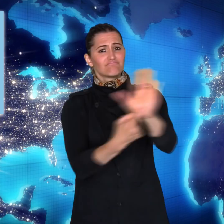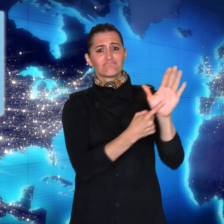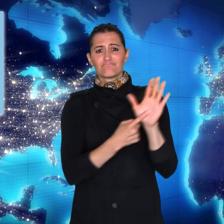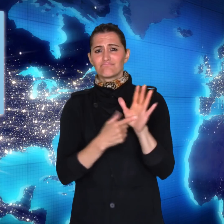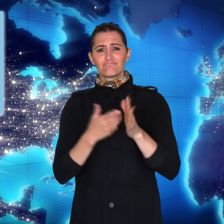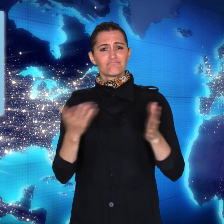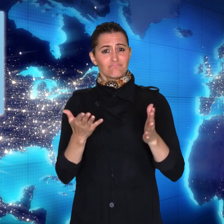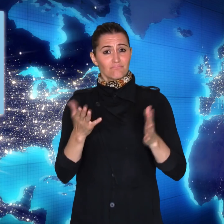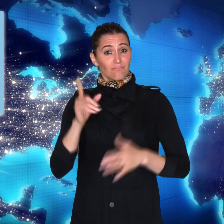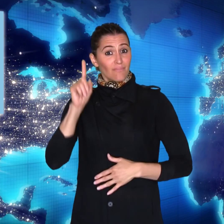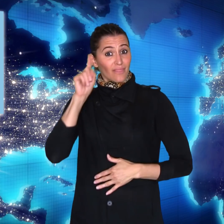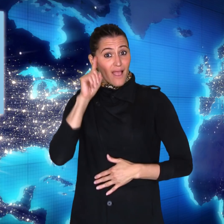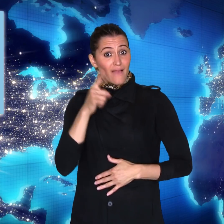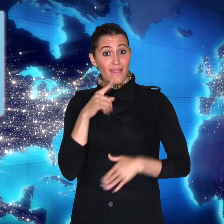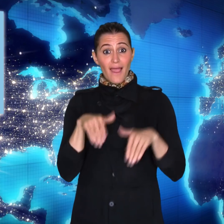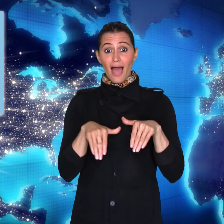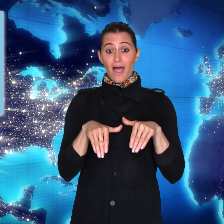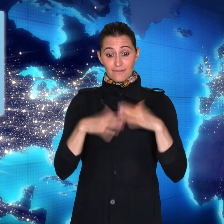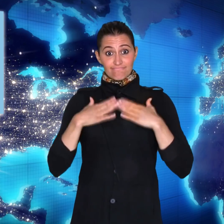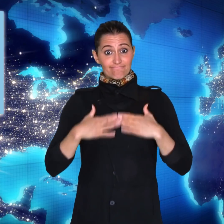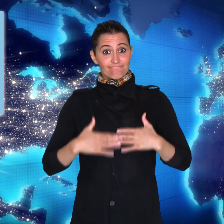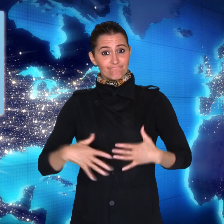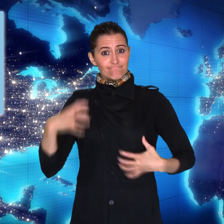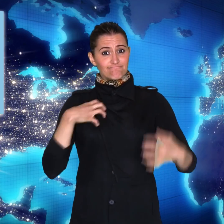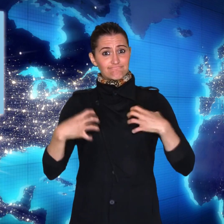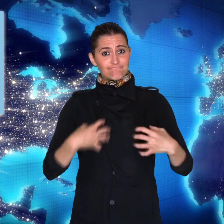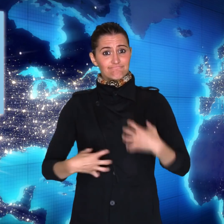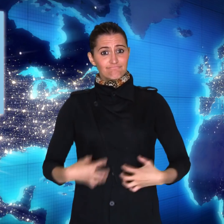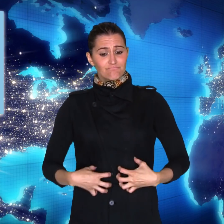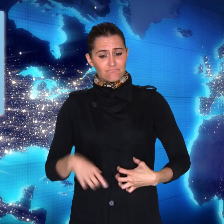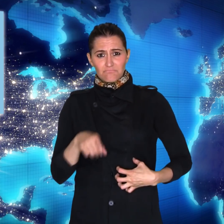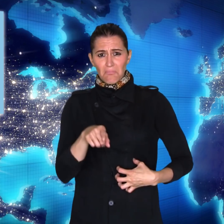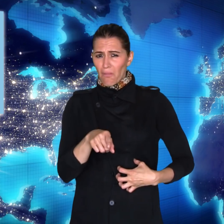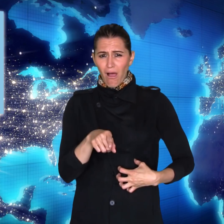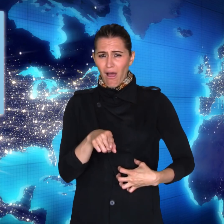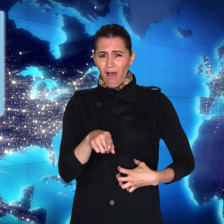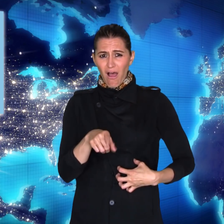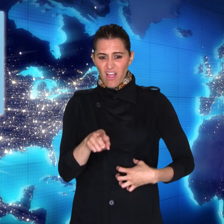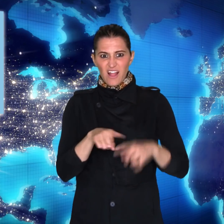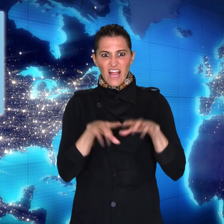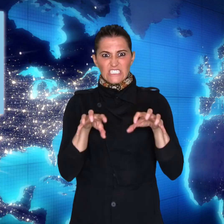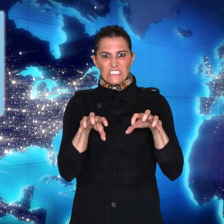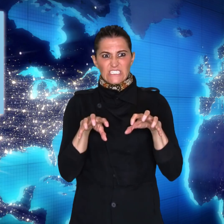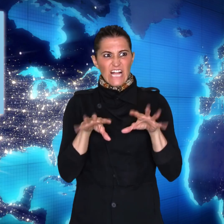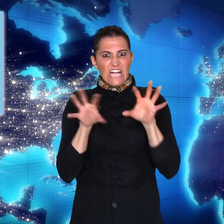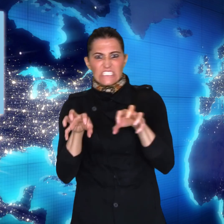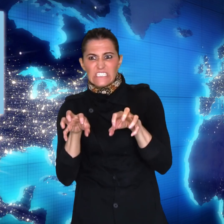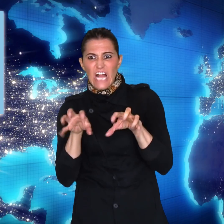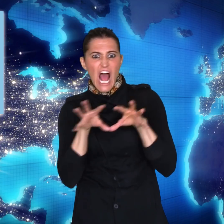of love and acceptance.